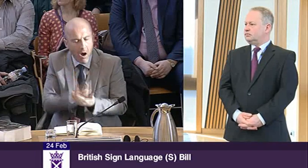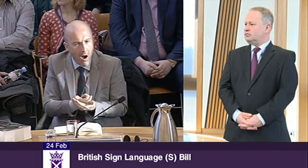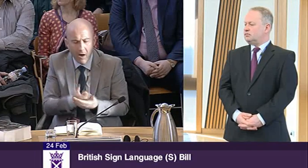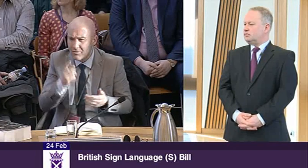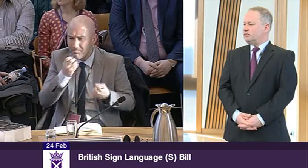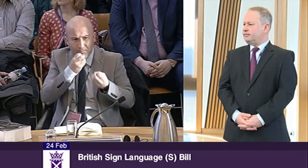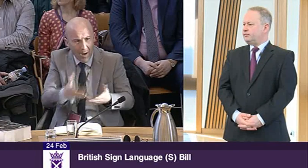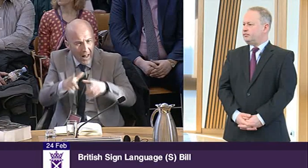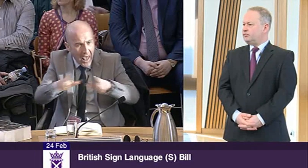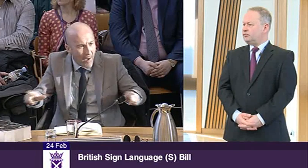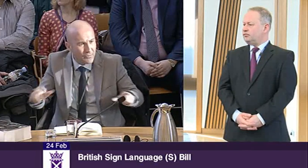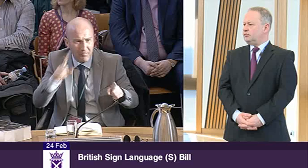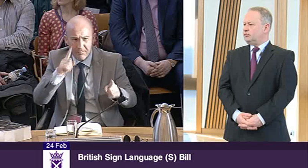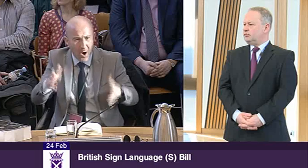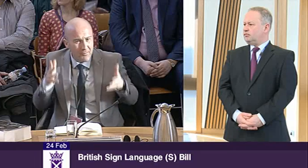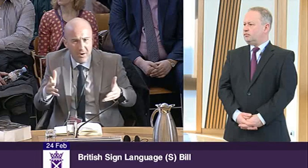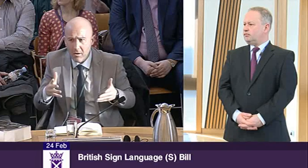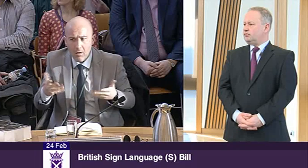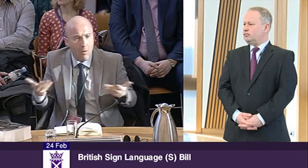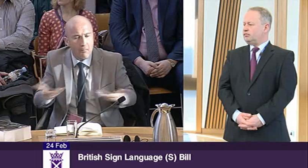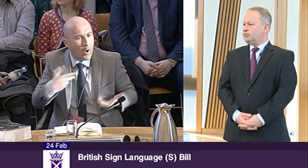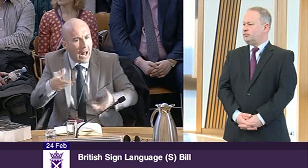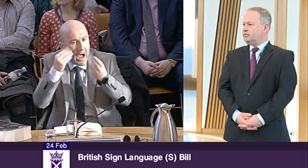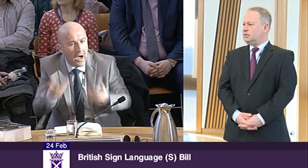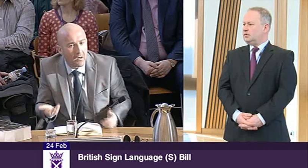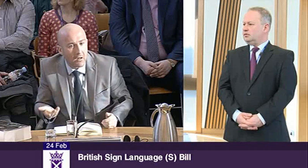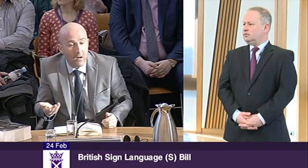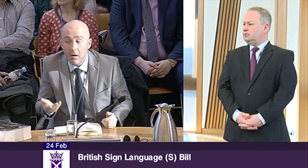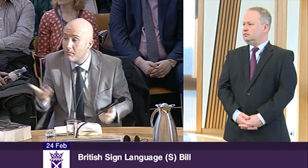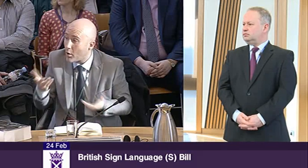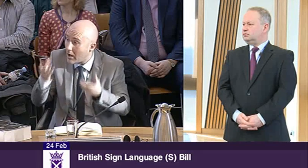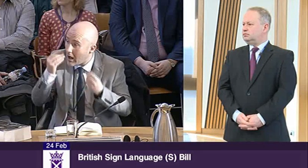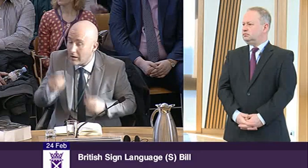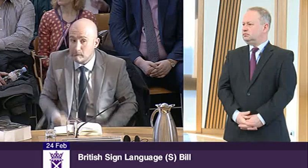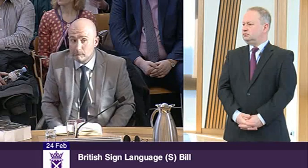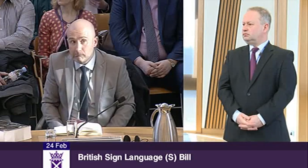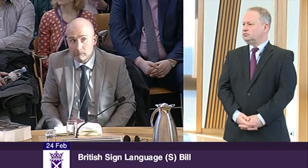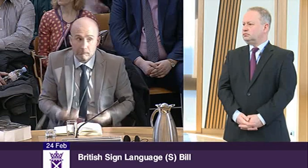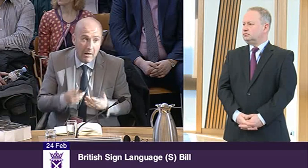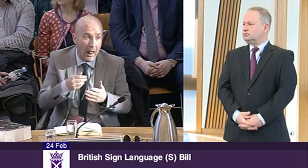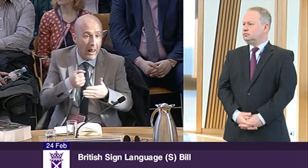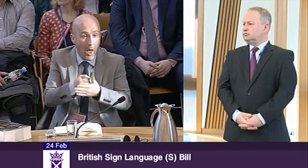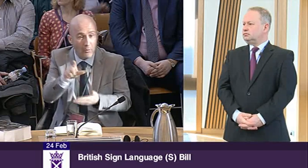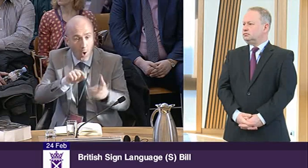people too. Hearing people are usually fascinated when they are exposed to BSL and very keen